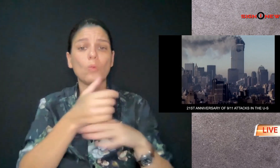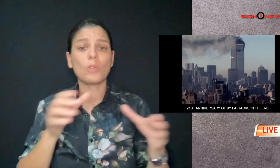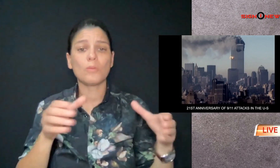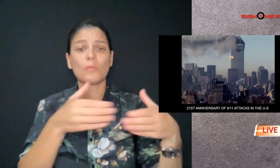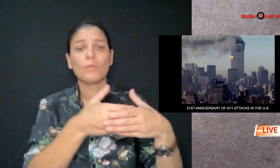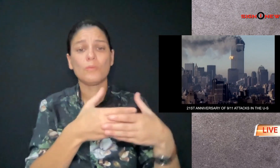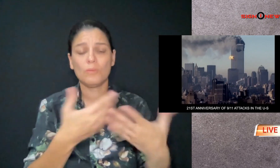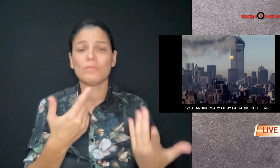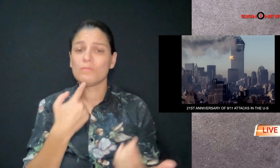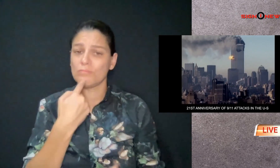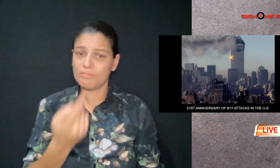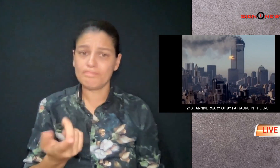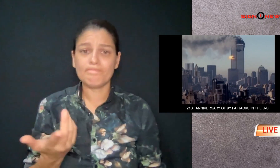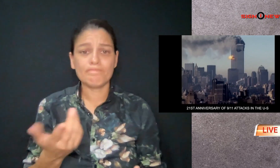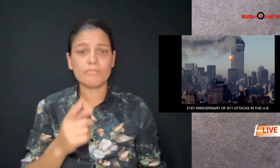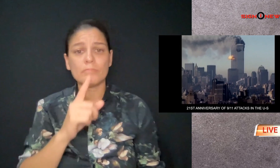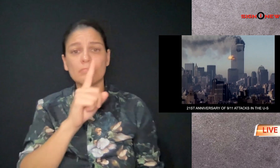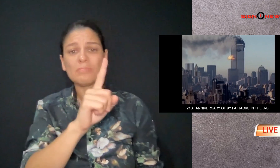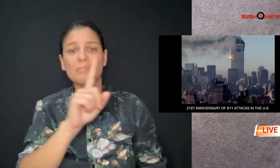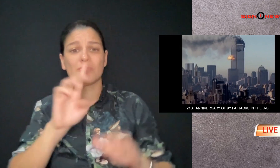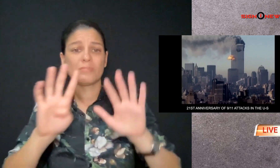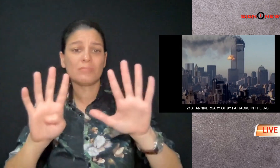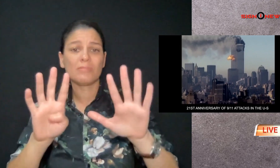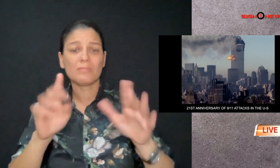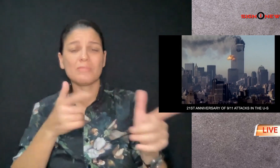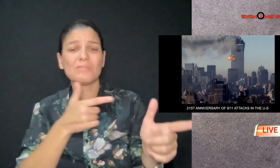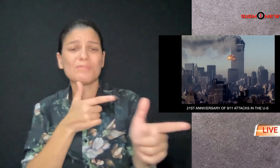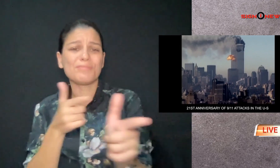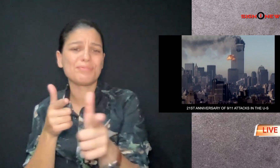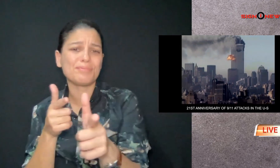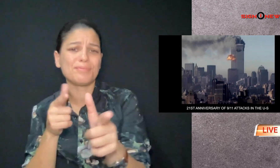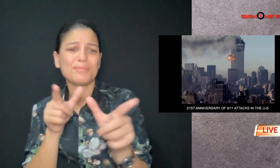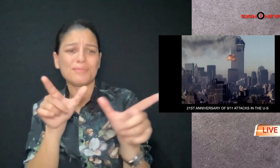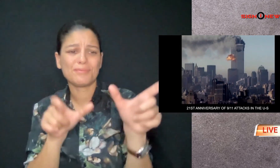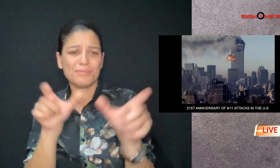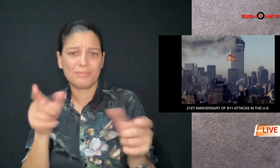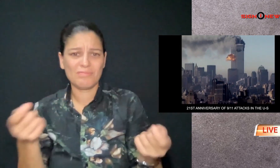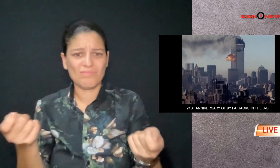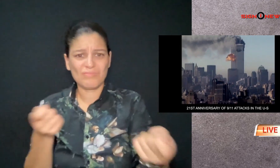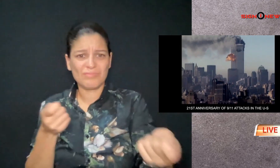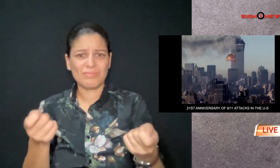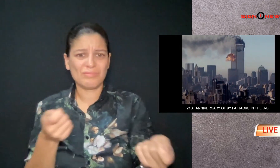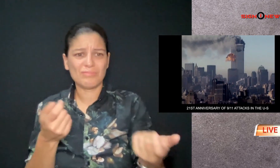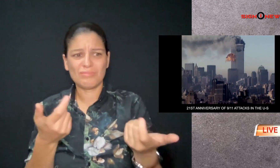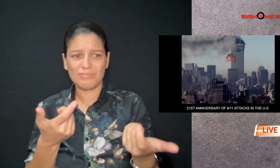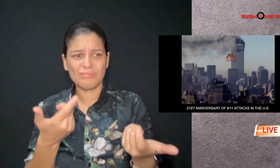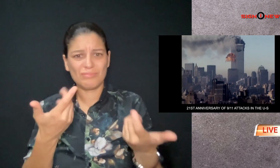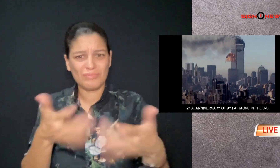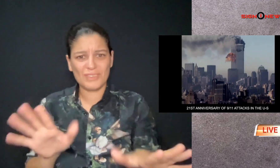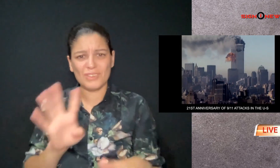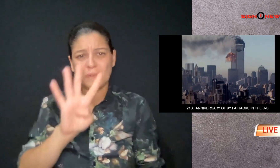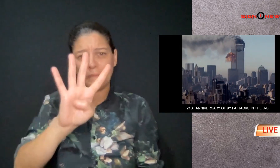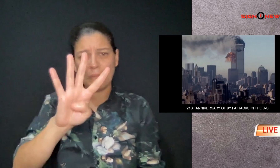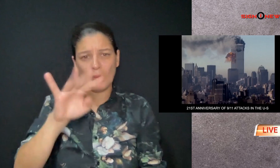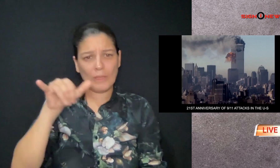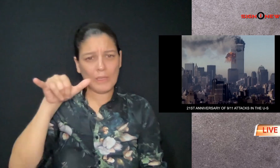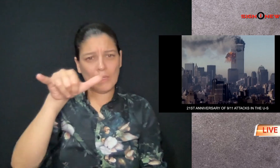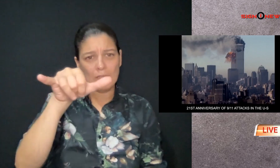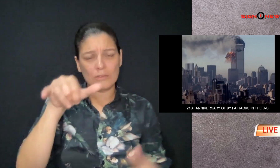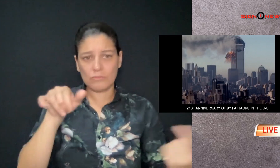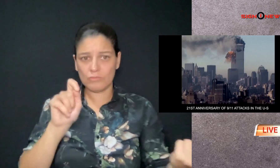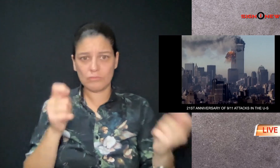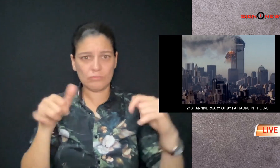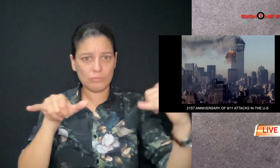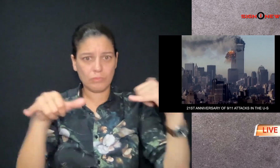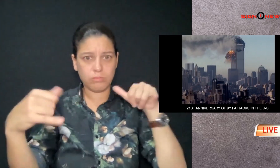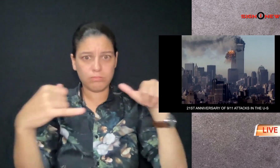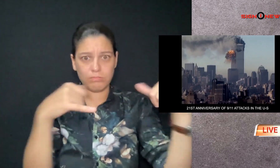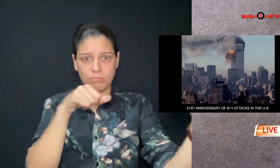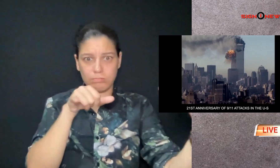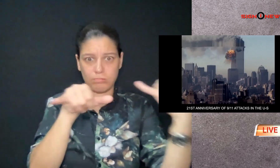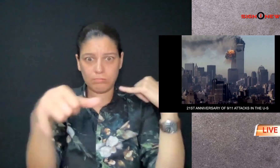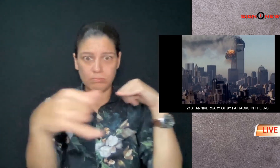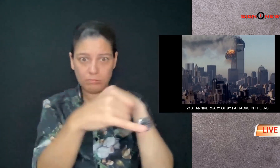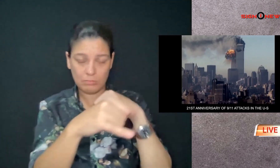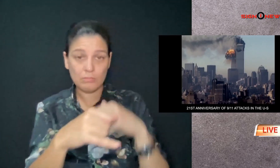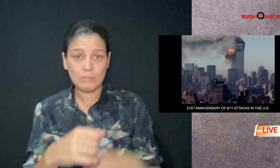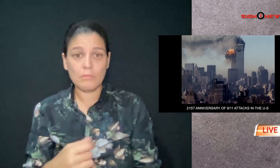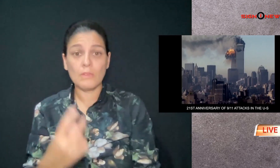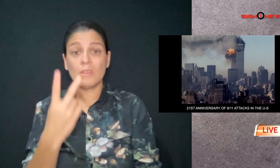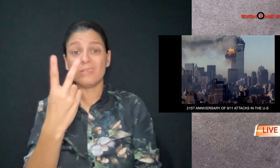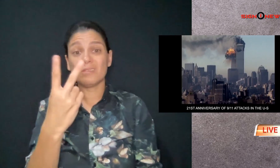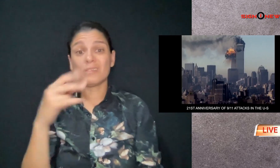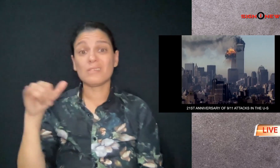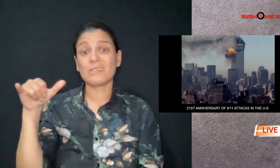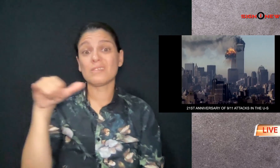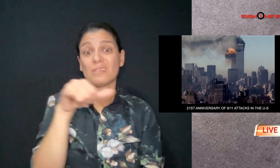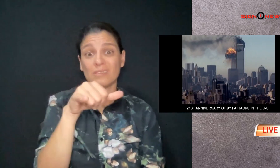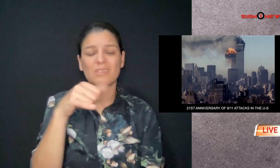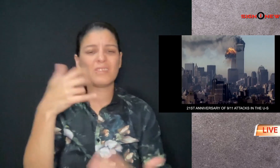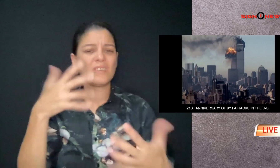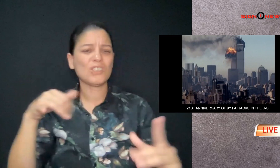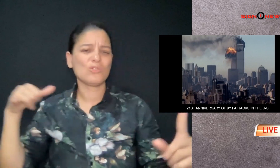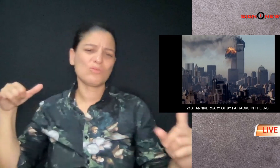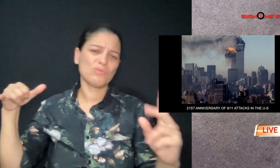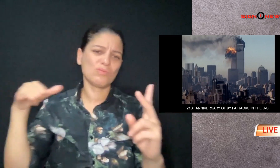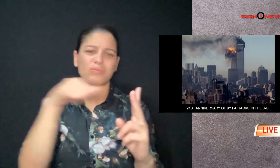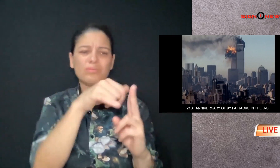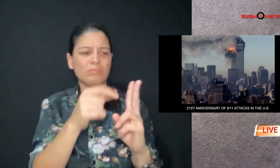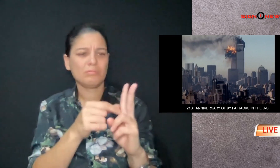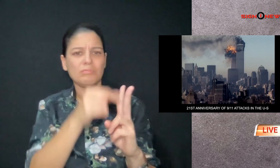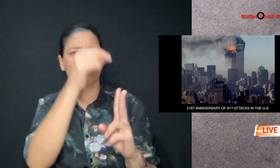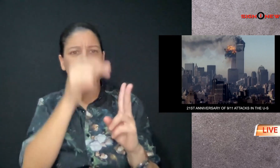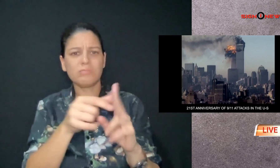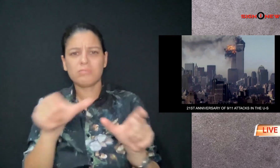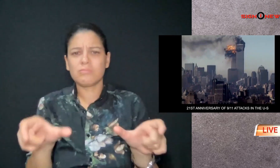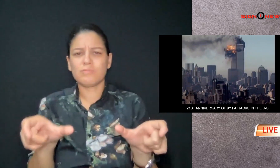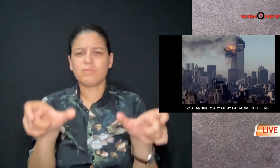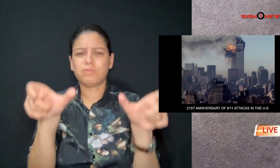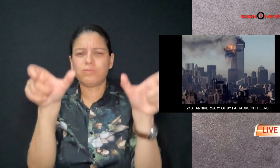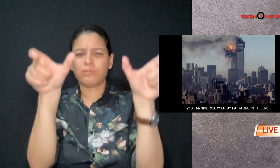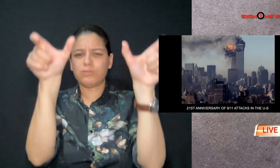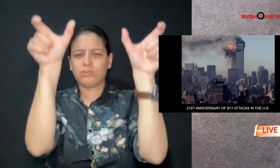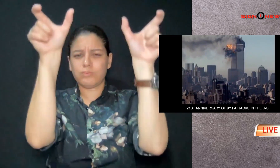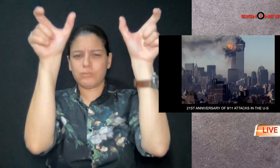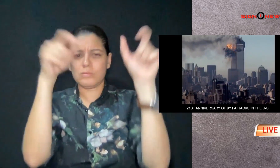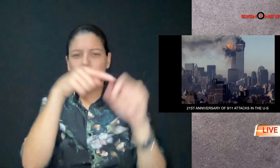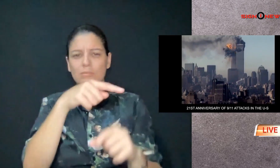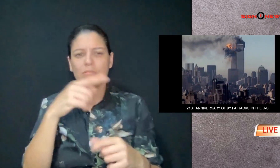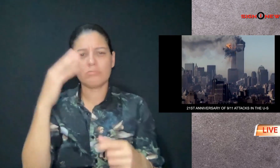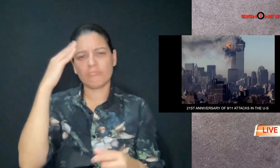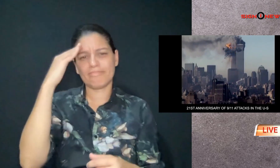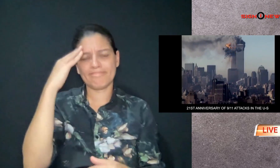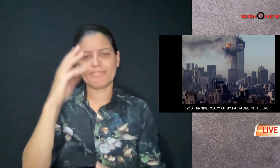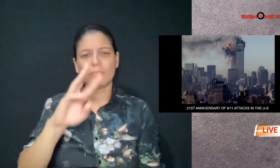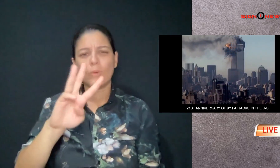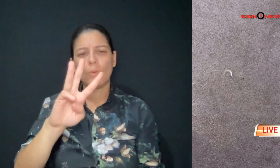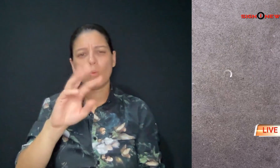on September 11, 2001 authorities say 19 terrorists hijacked four planes